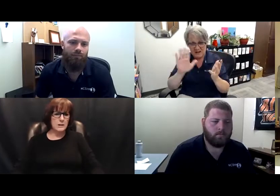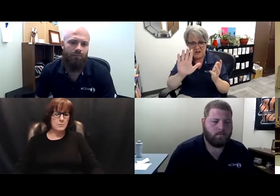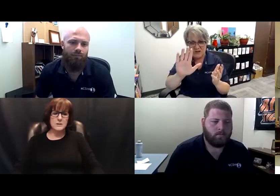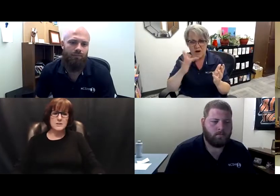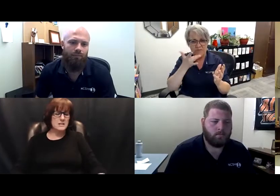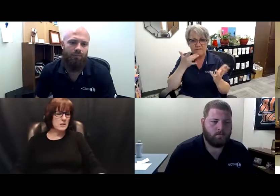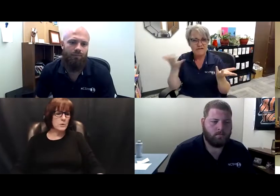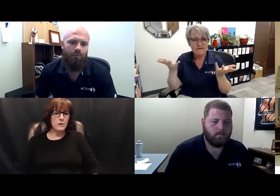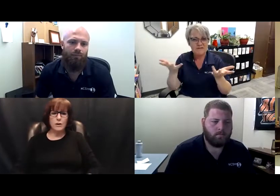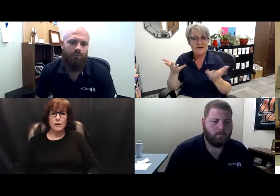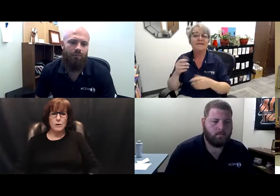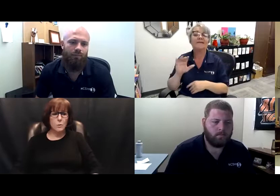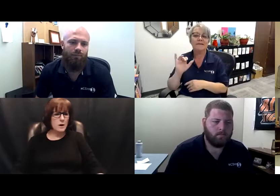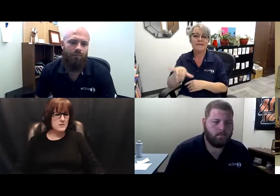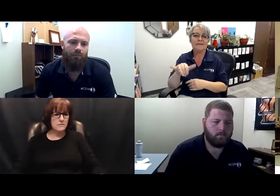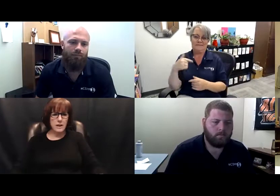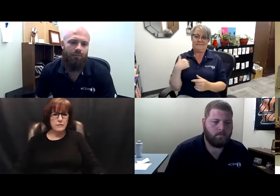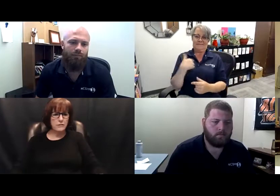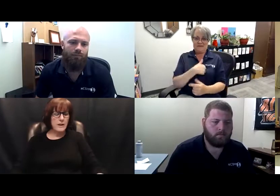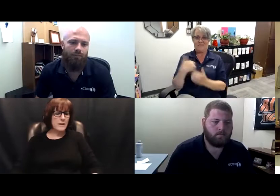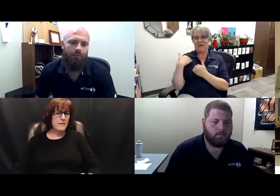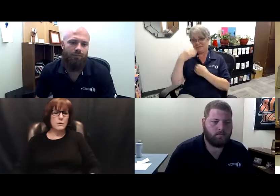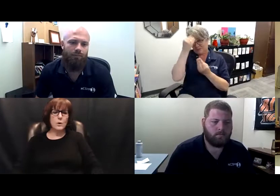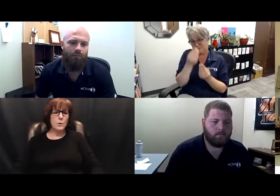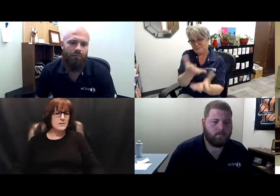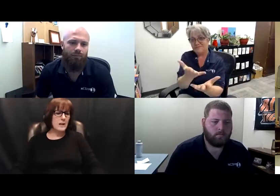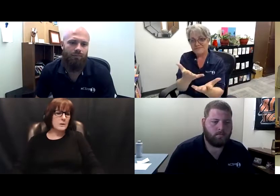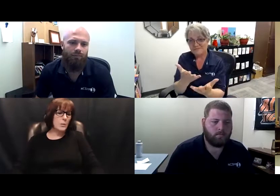because they deal with all walks of life and they don't know exactly what your